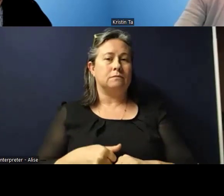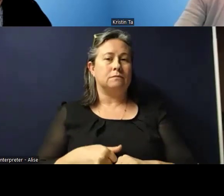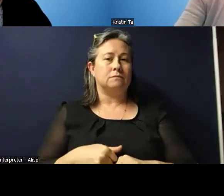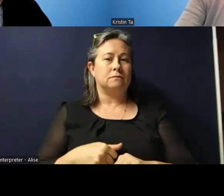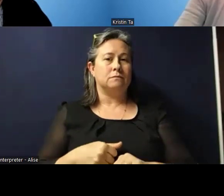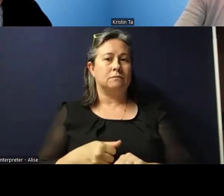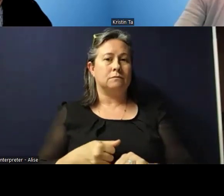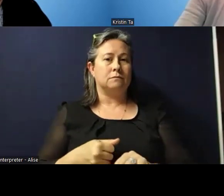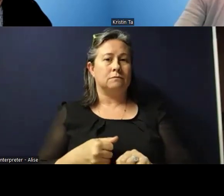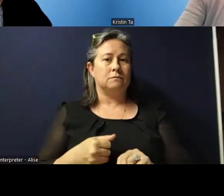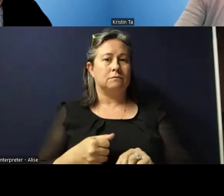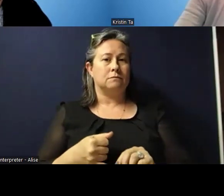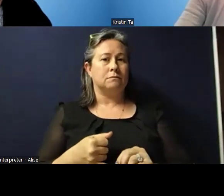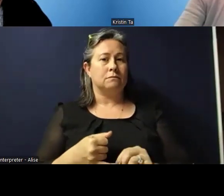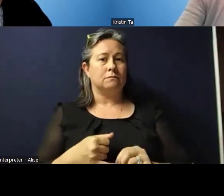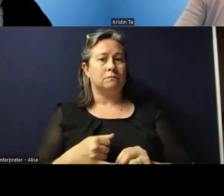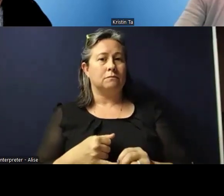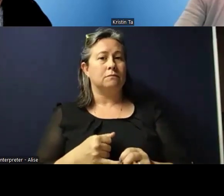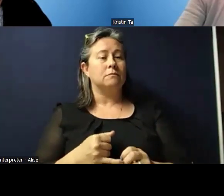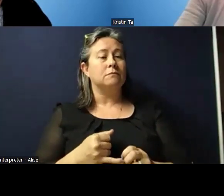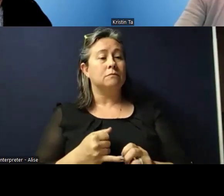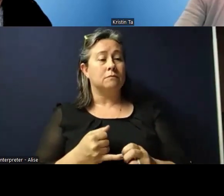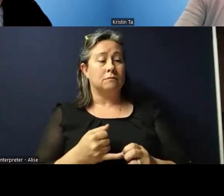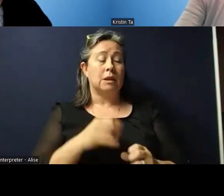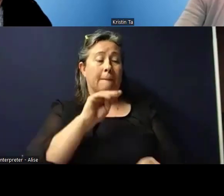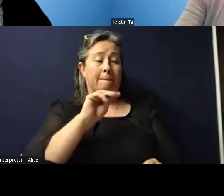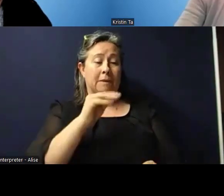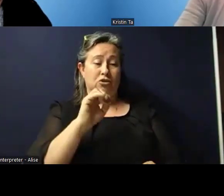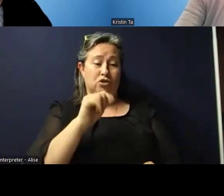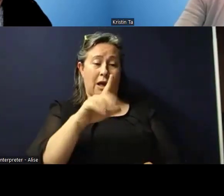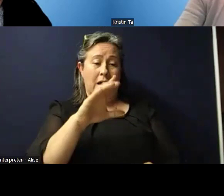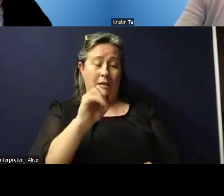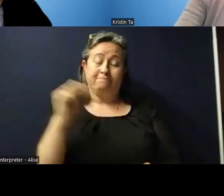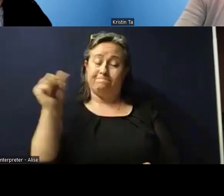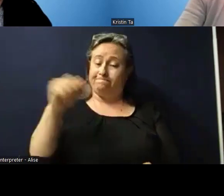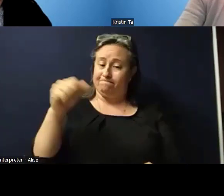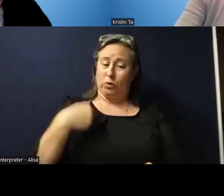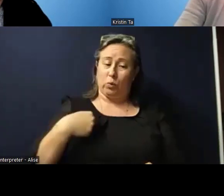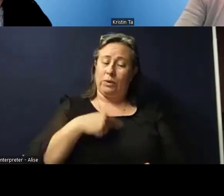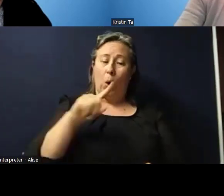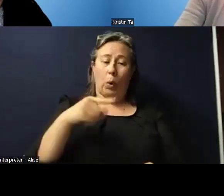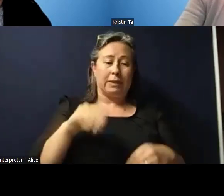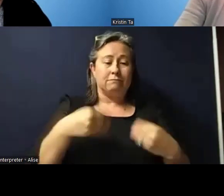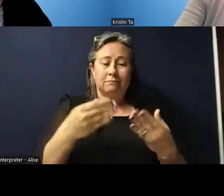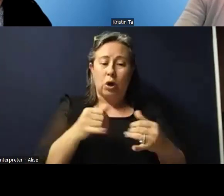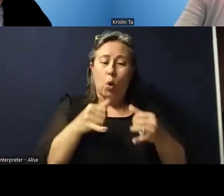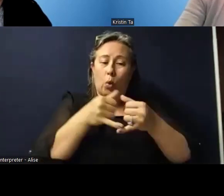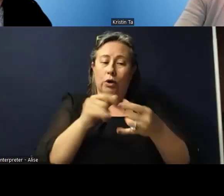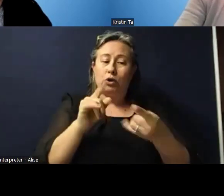Michelle Bulls: Yes, and so we only make awards to what we call eligible institutions,